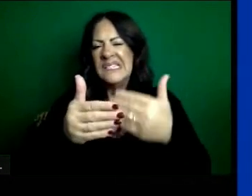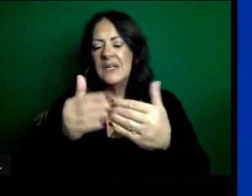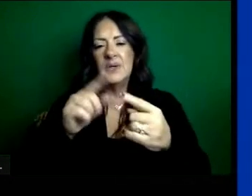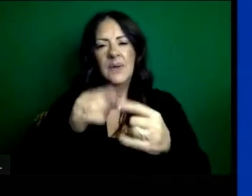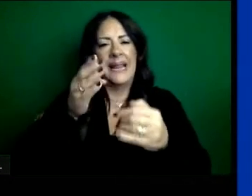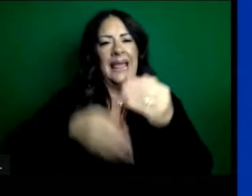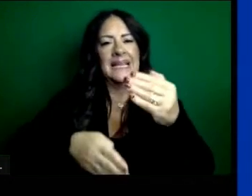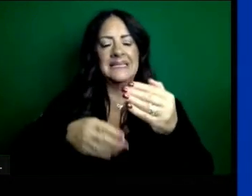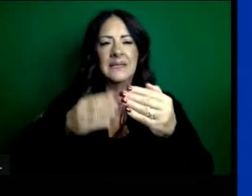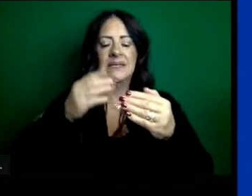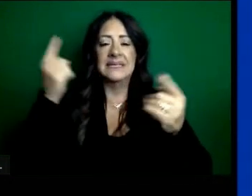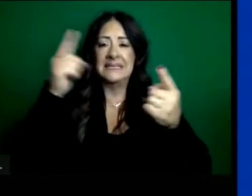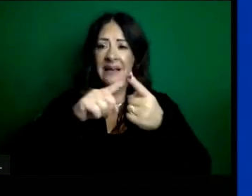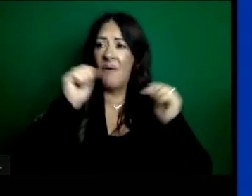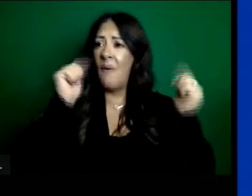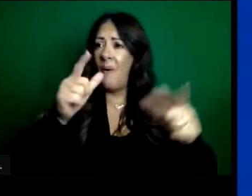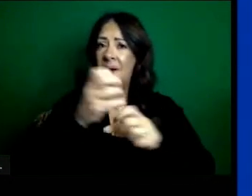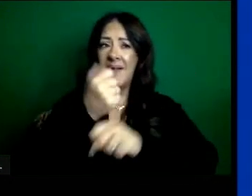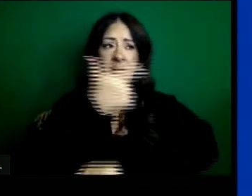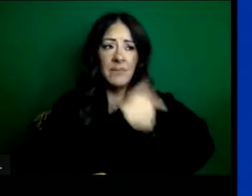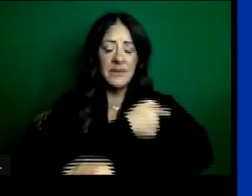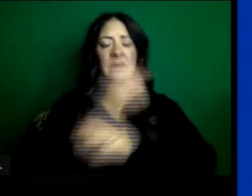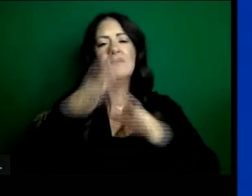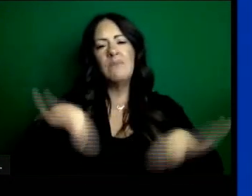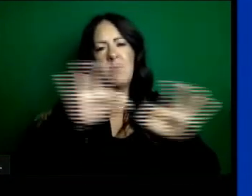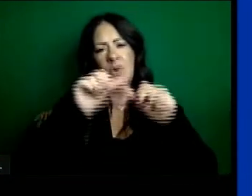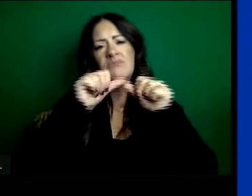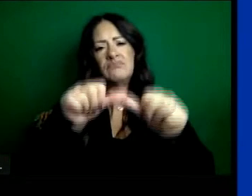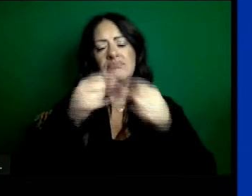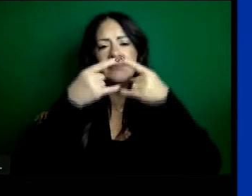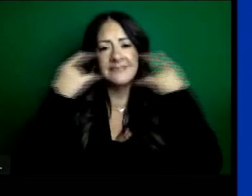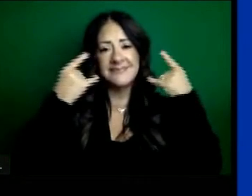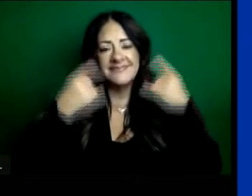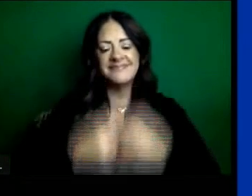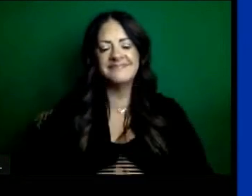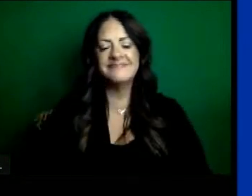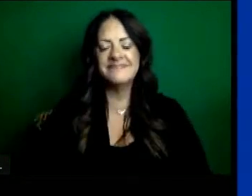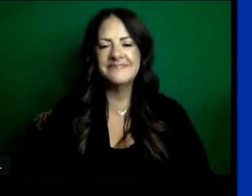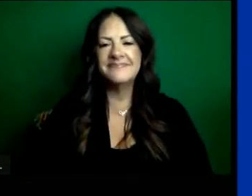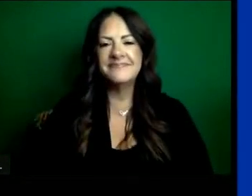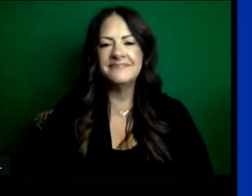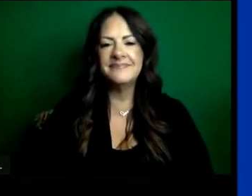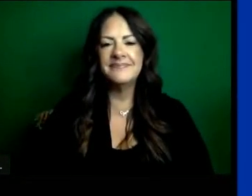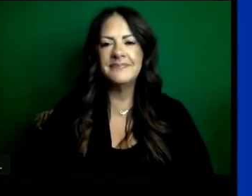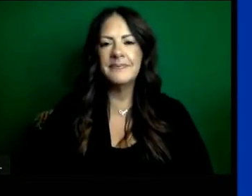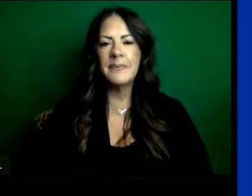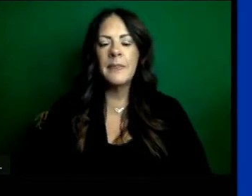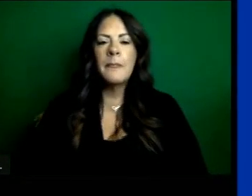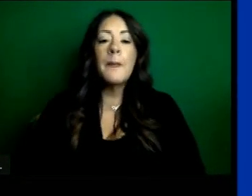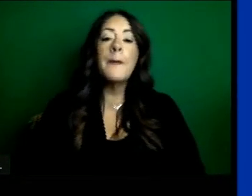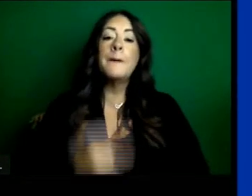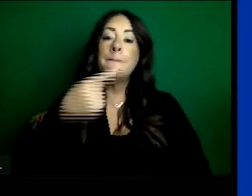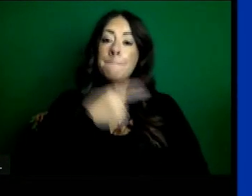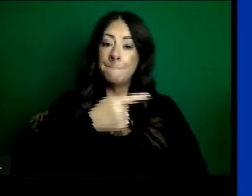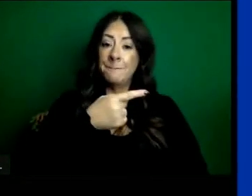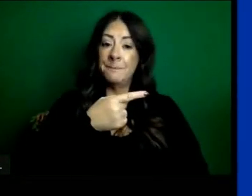CONVERSATIONS ABOUT MASKS. AS WE ENTER THIS SORT OF FINAL PERIOD DO WHAT YOU CAN TO MASK